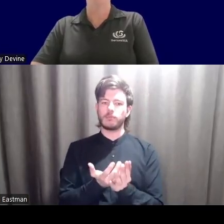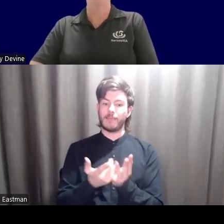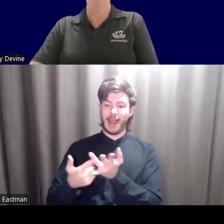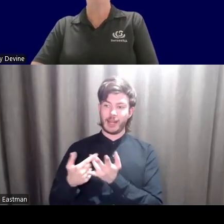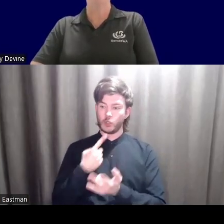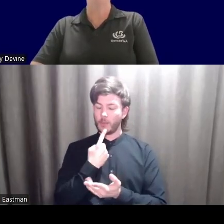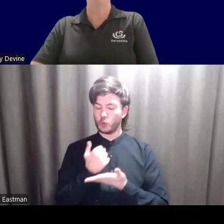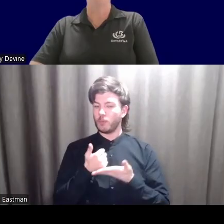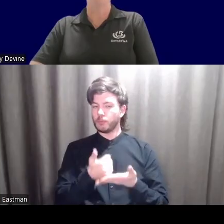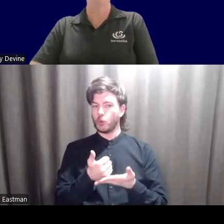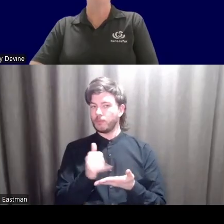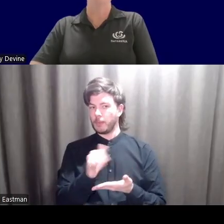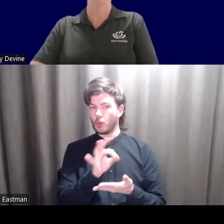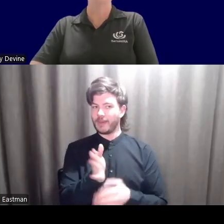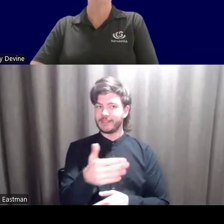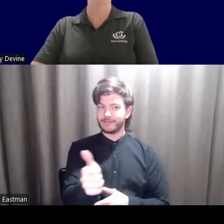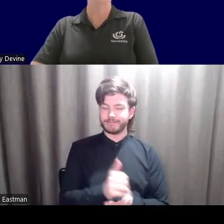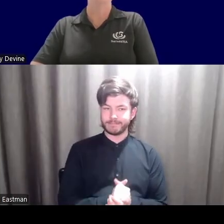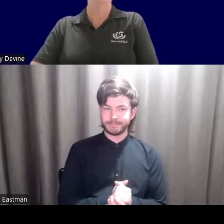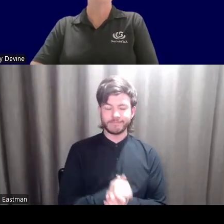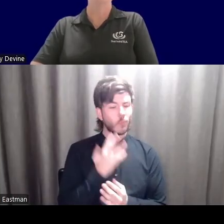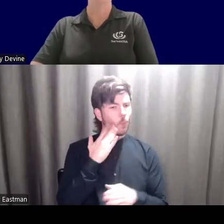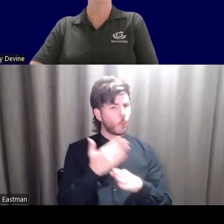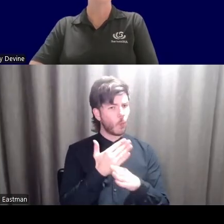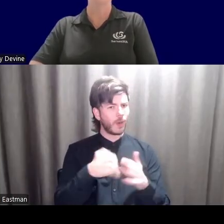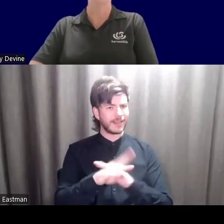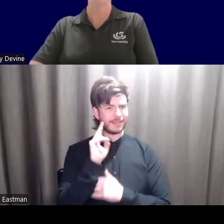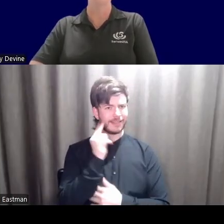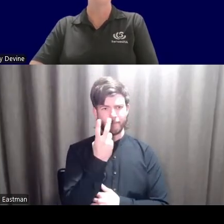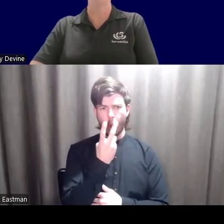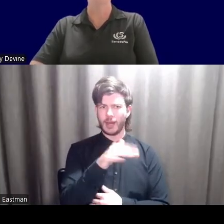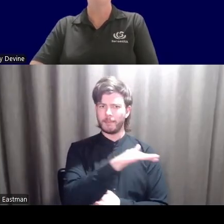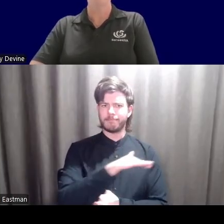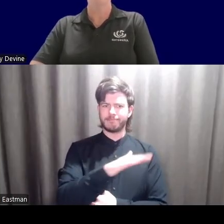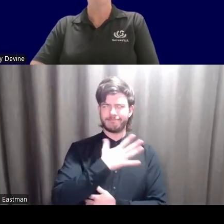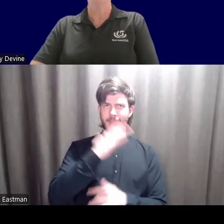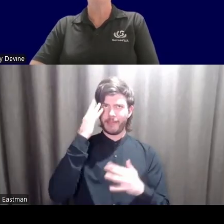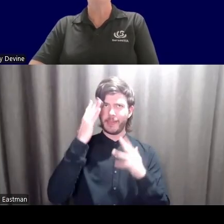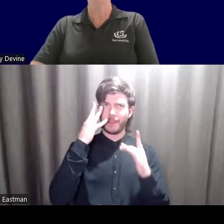deafblind space we may need to consider strategies that meet a person's underlying needs which would